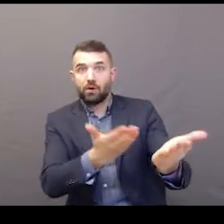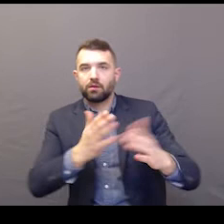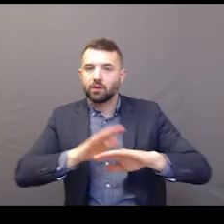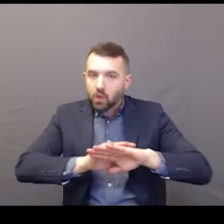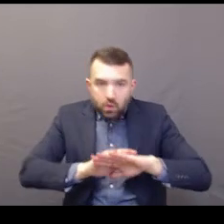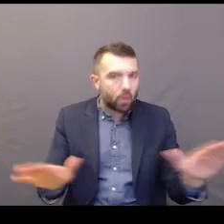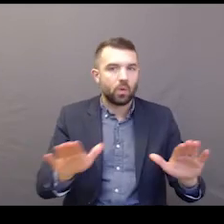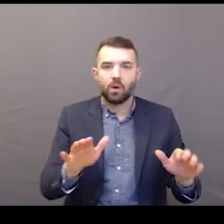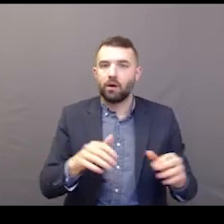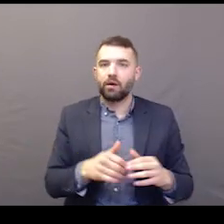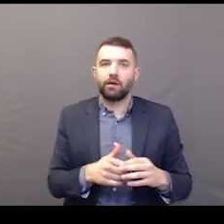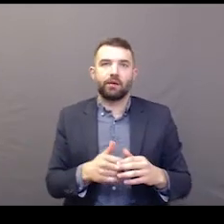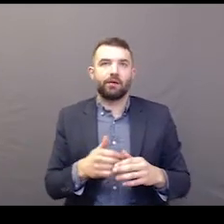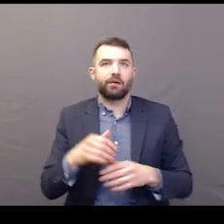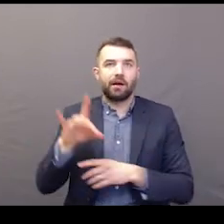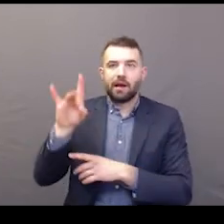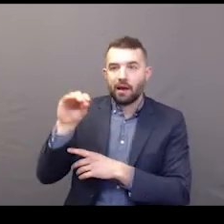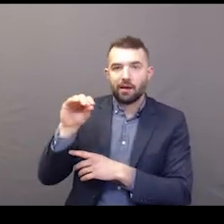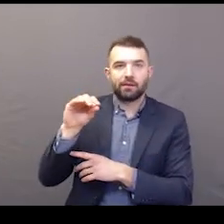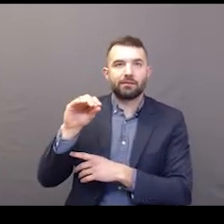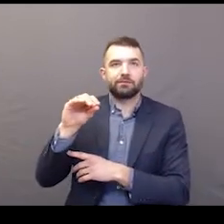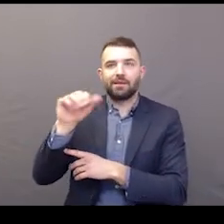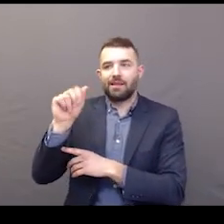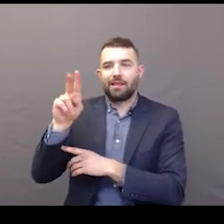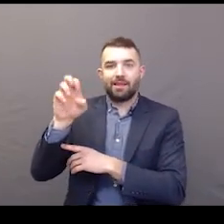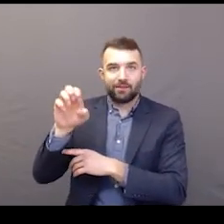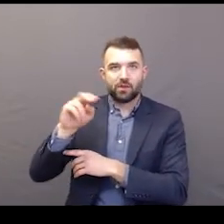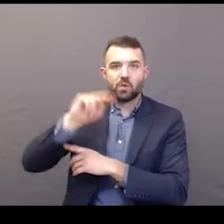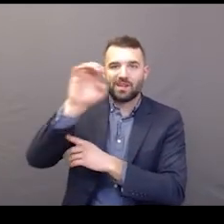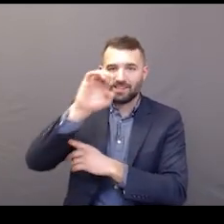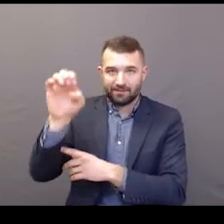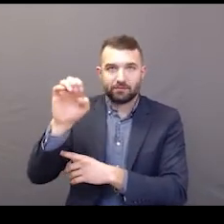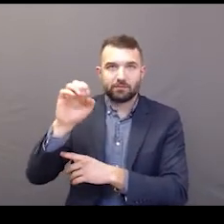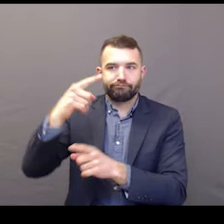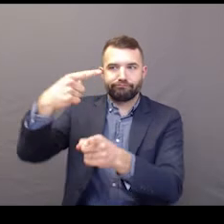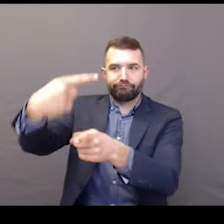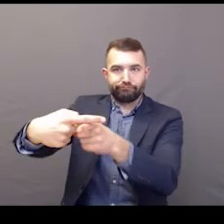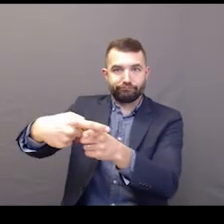station at 80th Avenue NE in Kenmore; it would continue to be served by King County Metro.